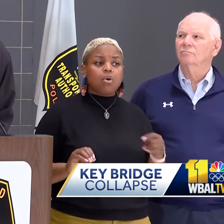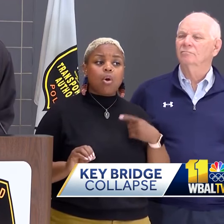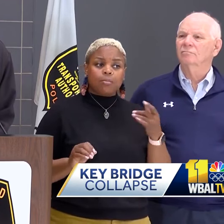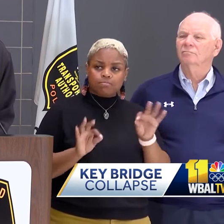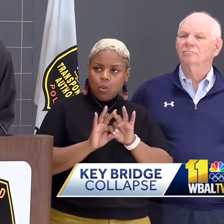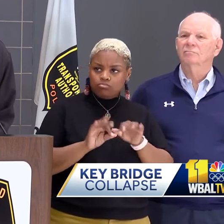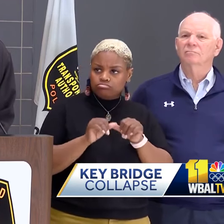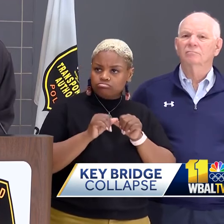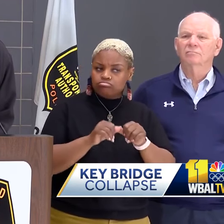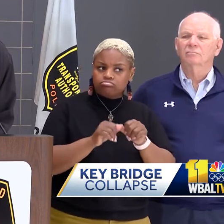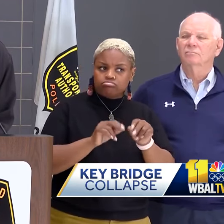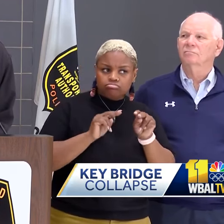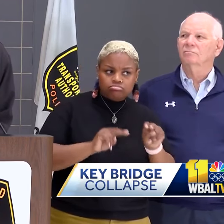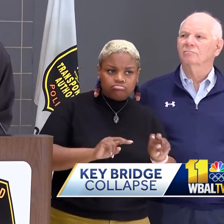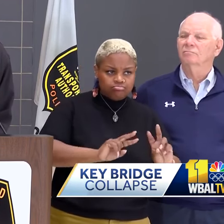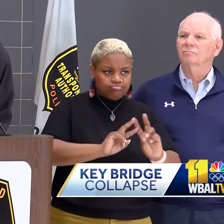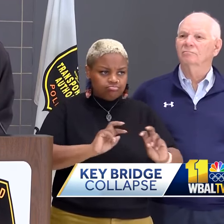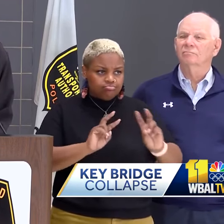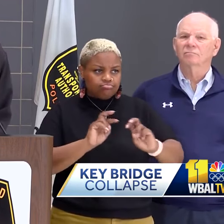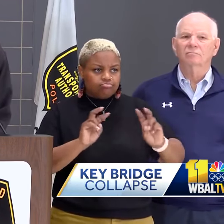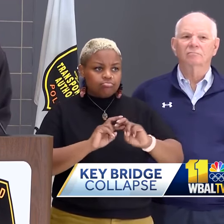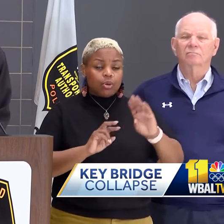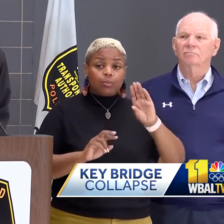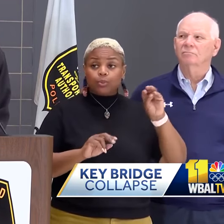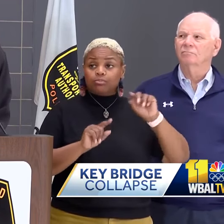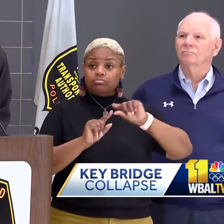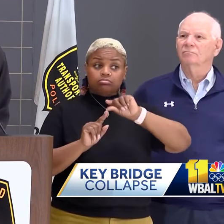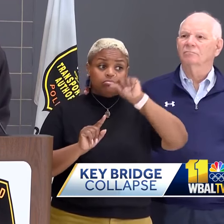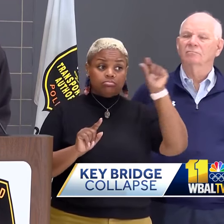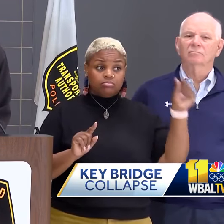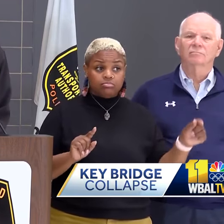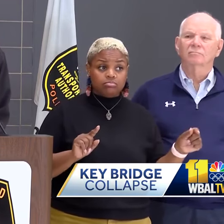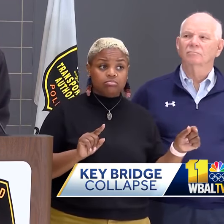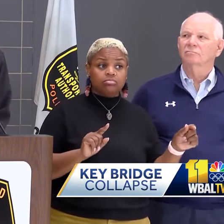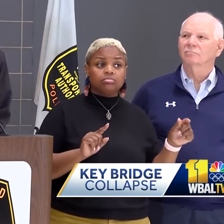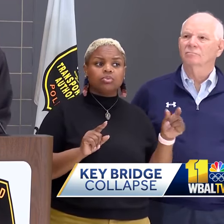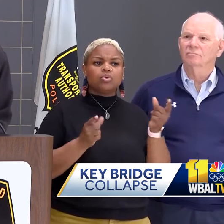THERE’S NO DANGER INSIDE OF THE WATER RIGHT NOW, BUT WE CONTINUE TO MONITOR.